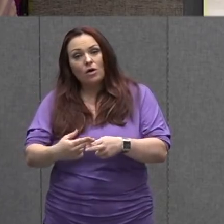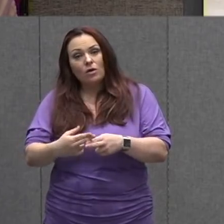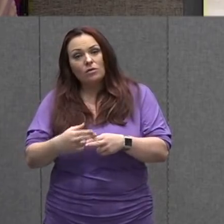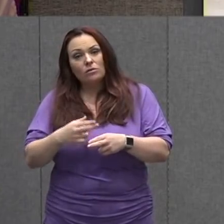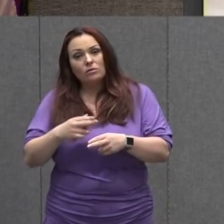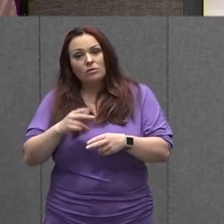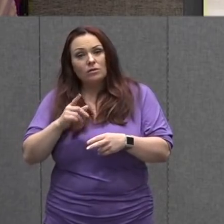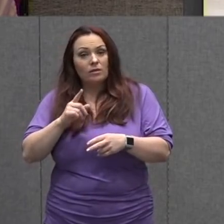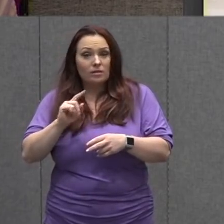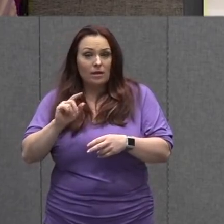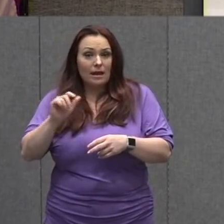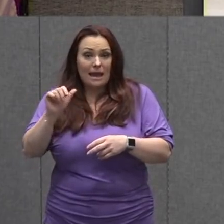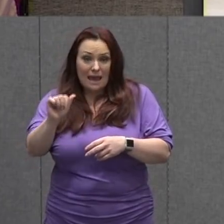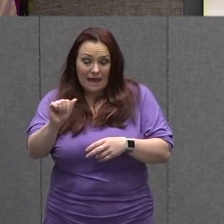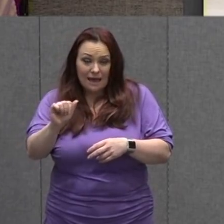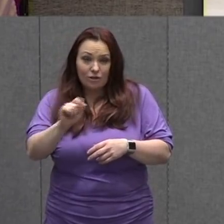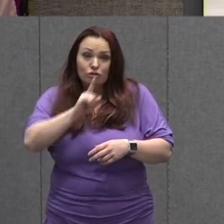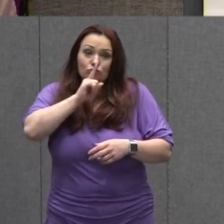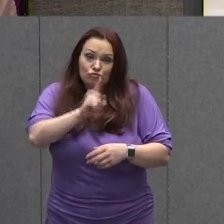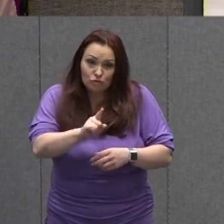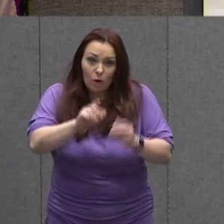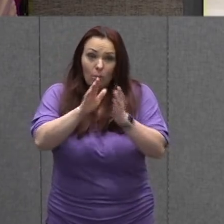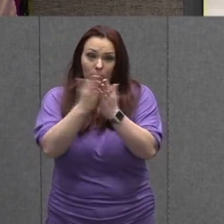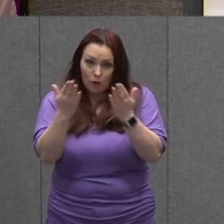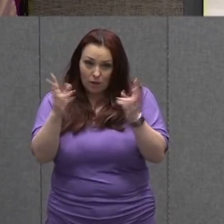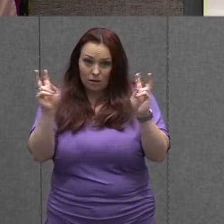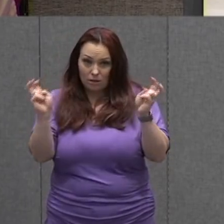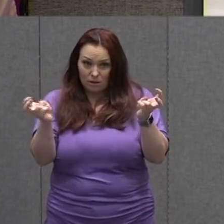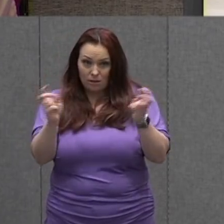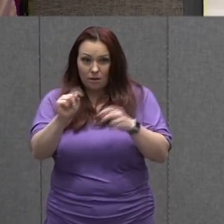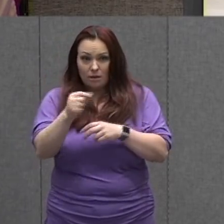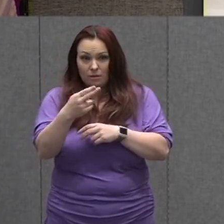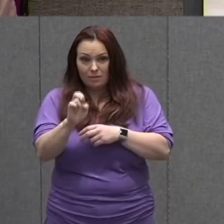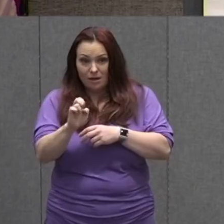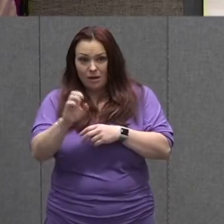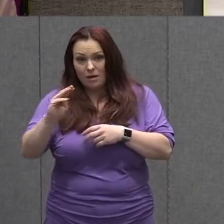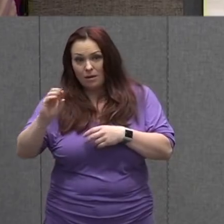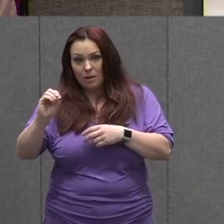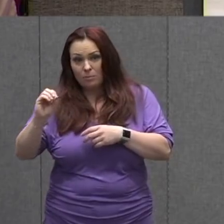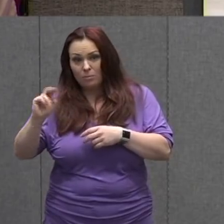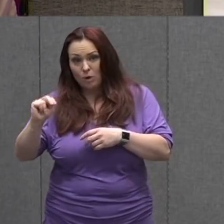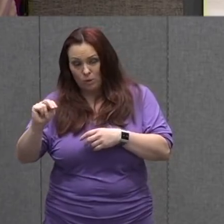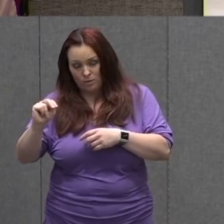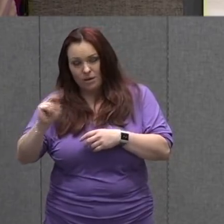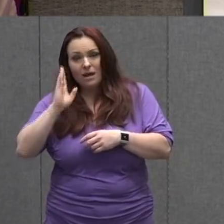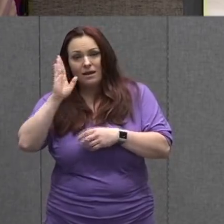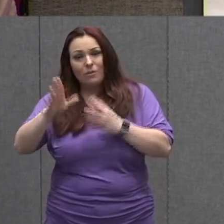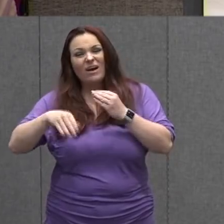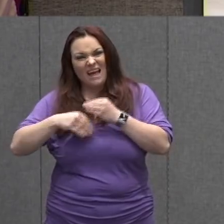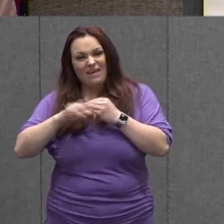A True Book, the Moon, and I'm gonna include that in my report. So, one of the topics